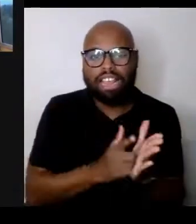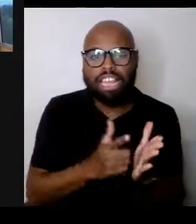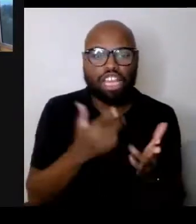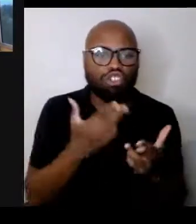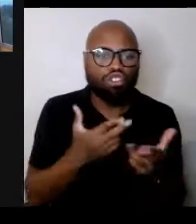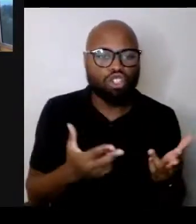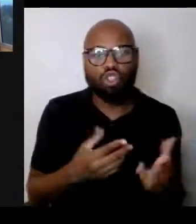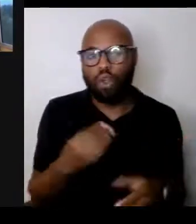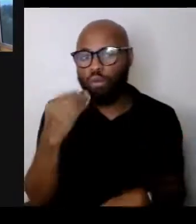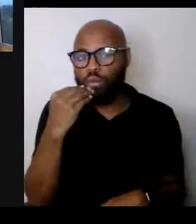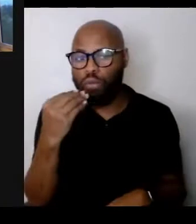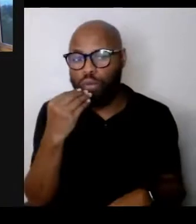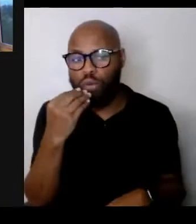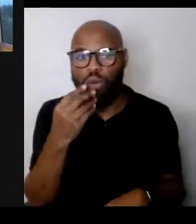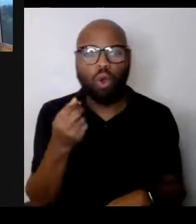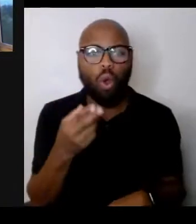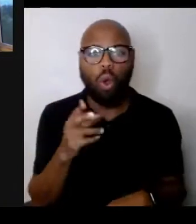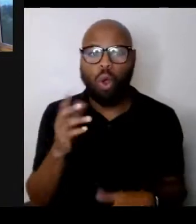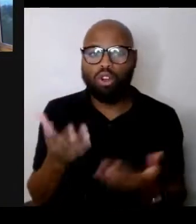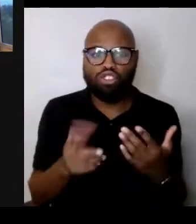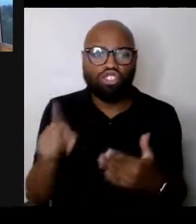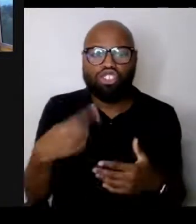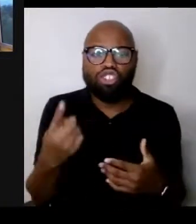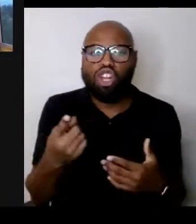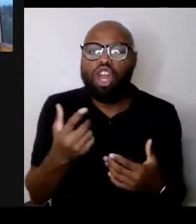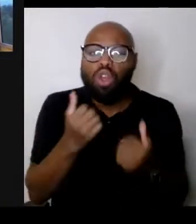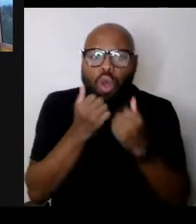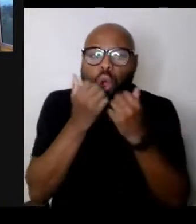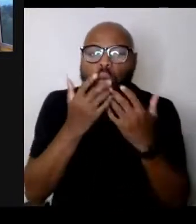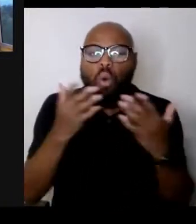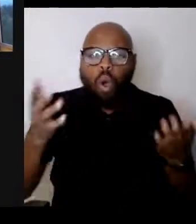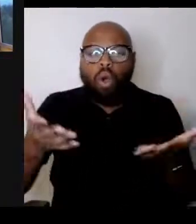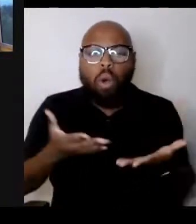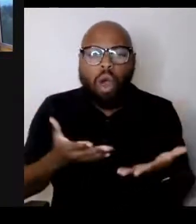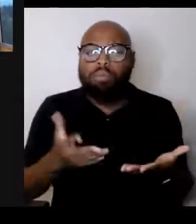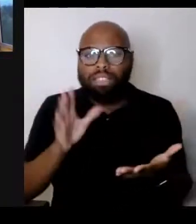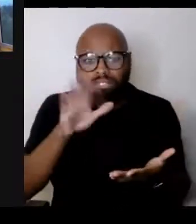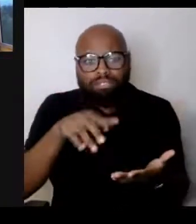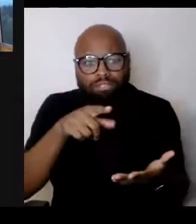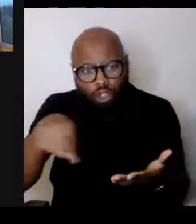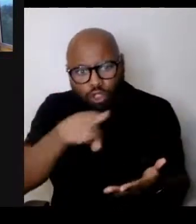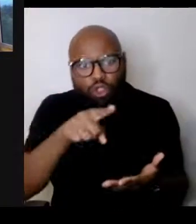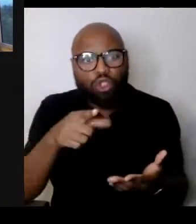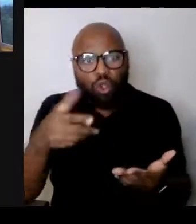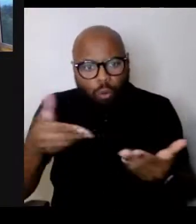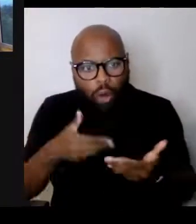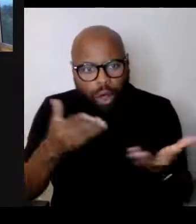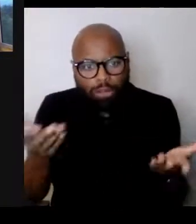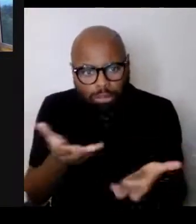or just a warm, welcoming, and telling people, yes, "You're welcome here." Are we are gonna be as Cynthia says a network